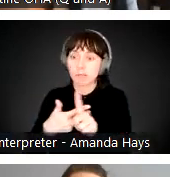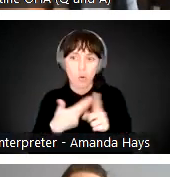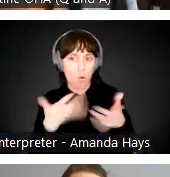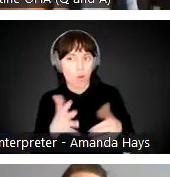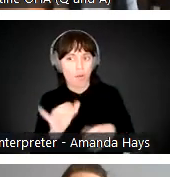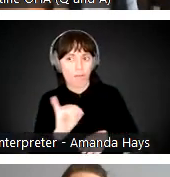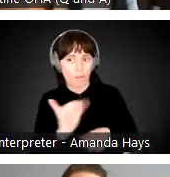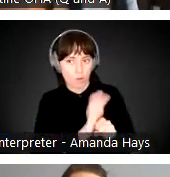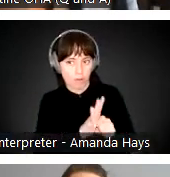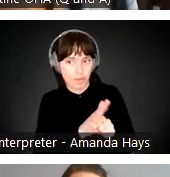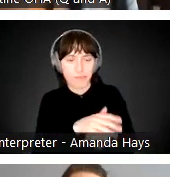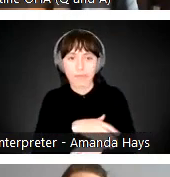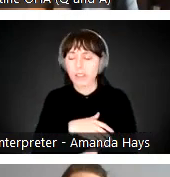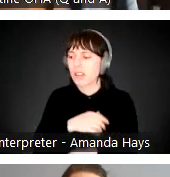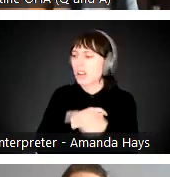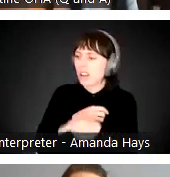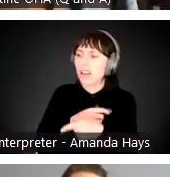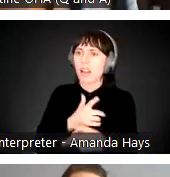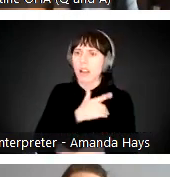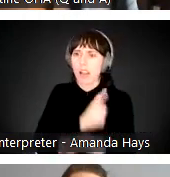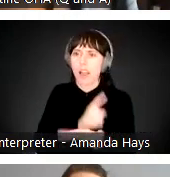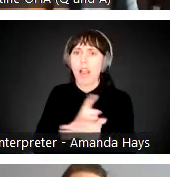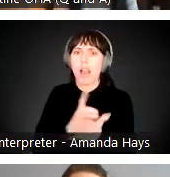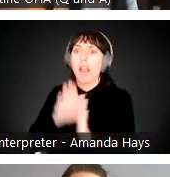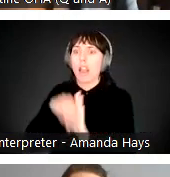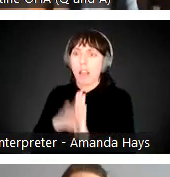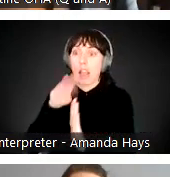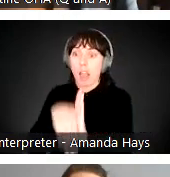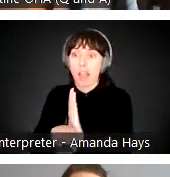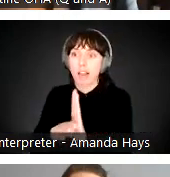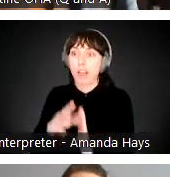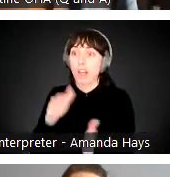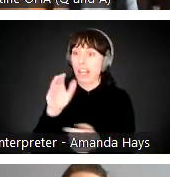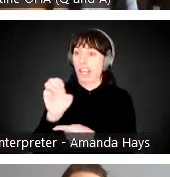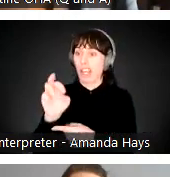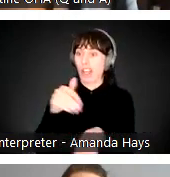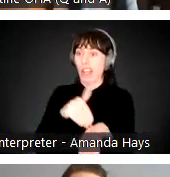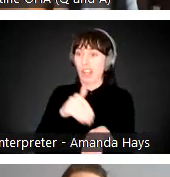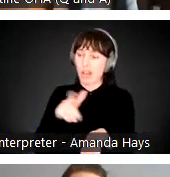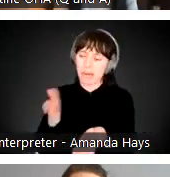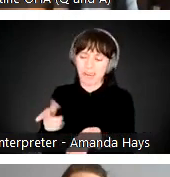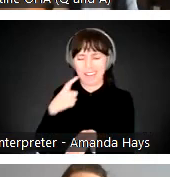the ER doctors are going to call it anxiety? And I'm like, yeah, like that's not really the natural history of